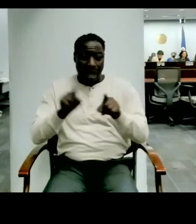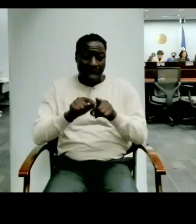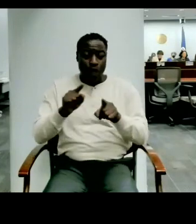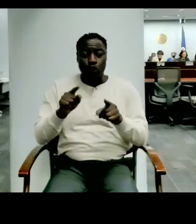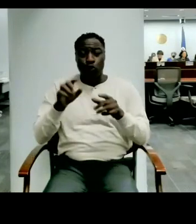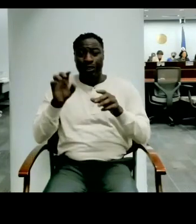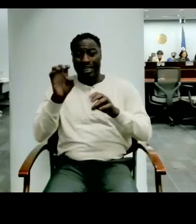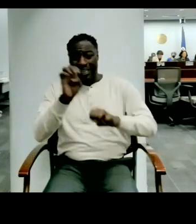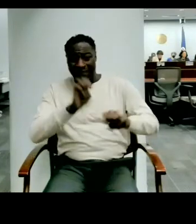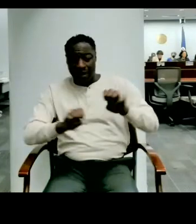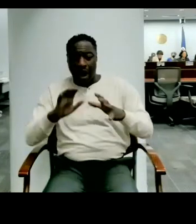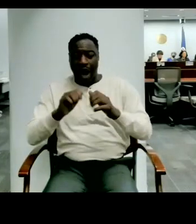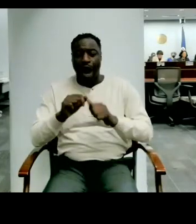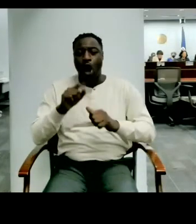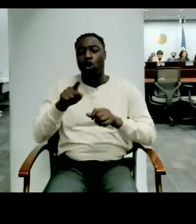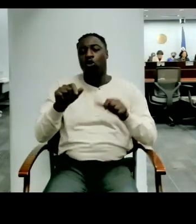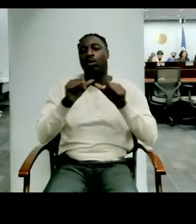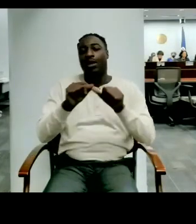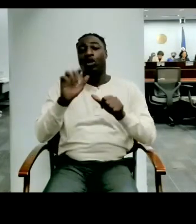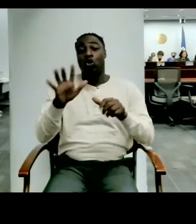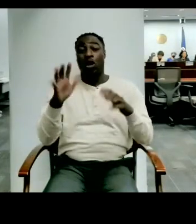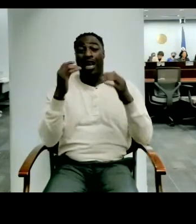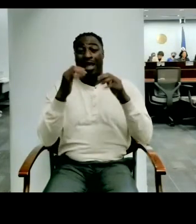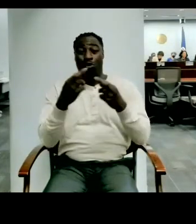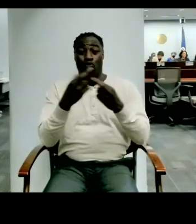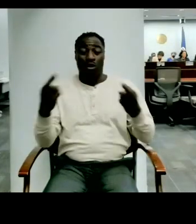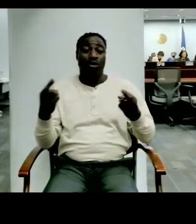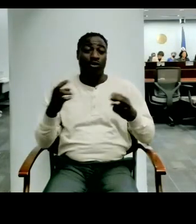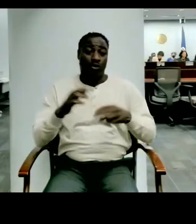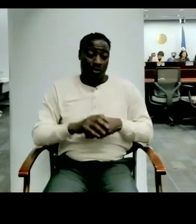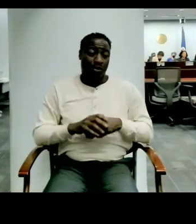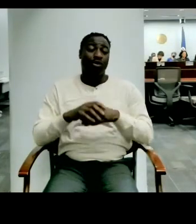how you spend your limited resources and set your enforcement priorities.